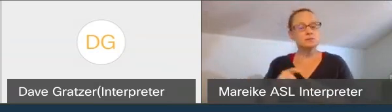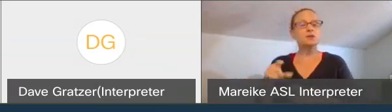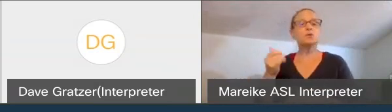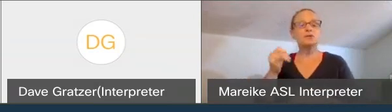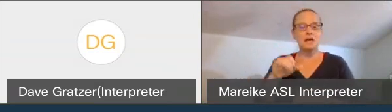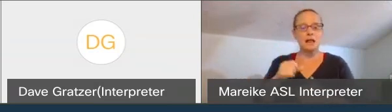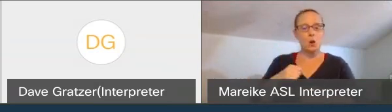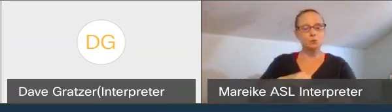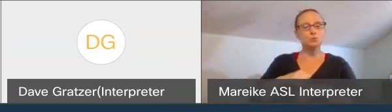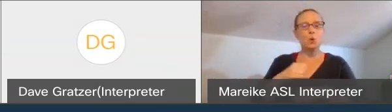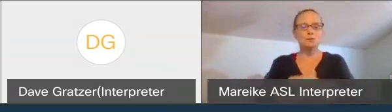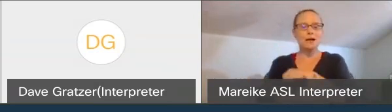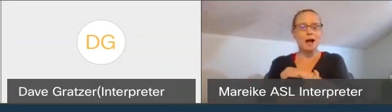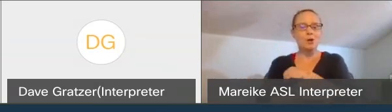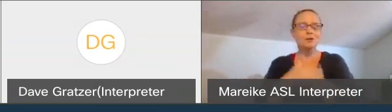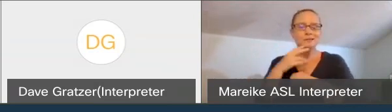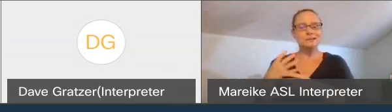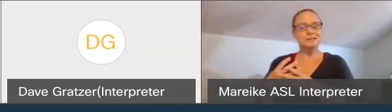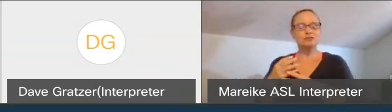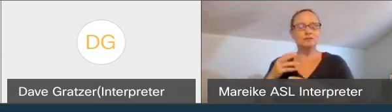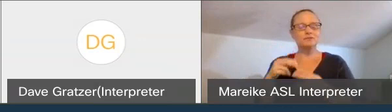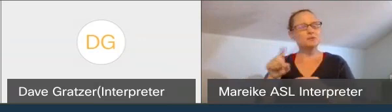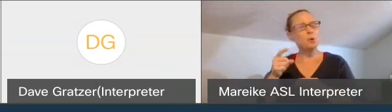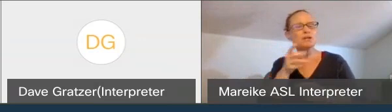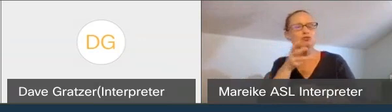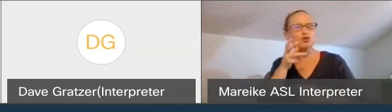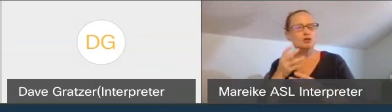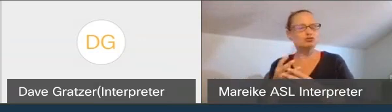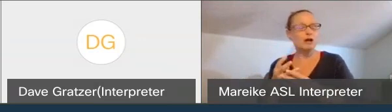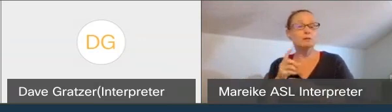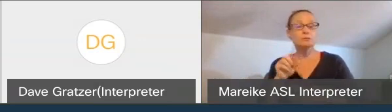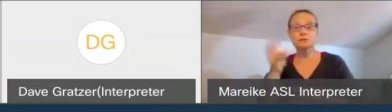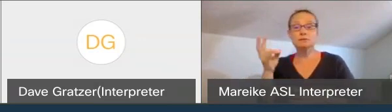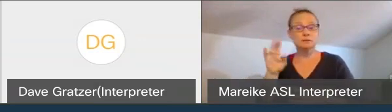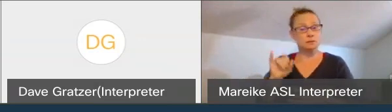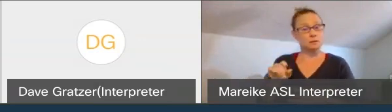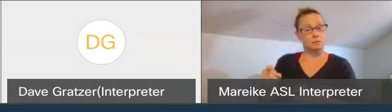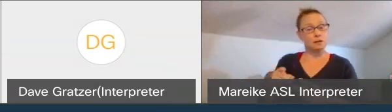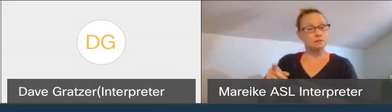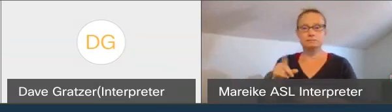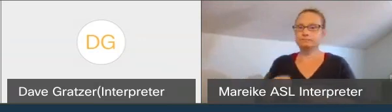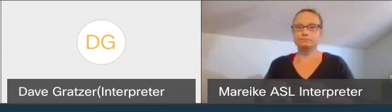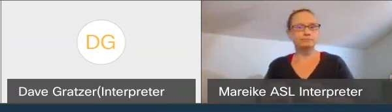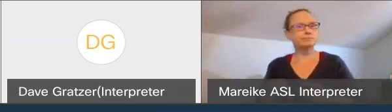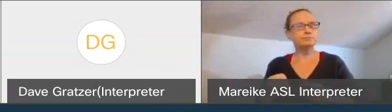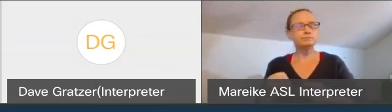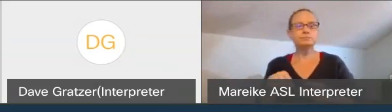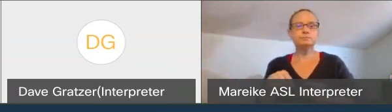is the only rural jail available to the city of Billings, and in 2017 when the jail became full and unable to, uh, take MAAP offenders,